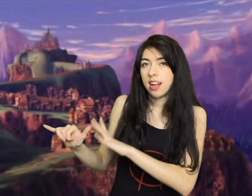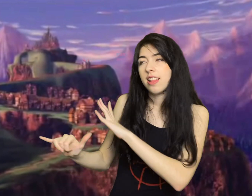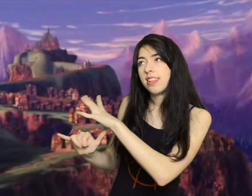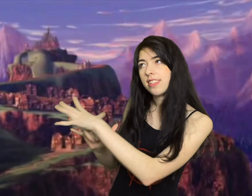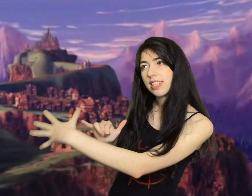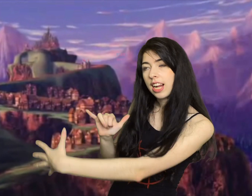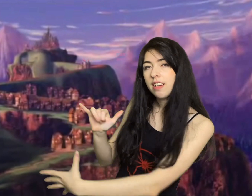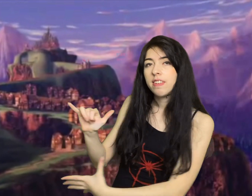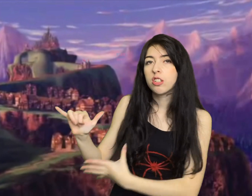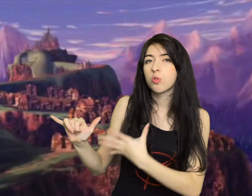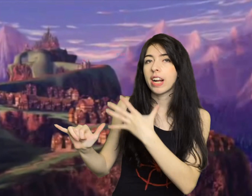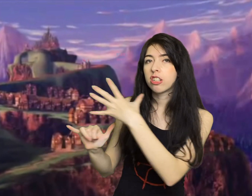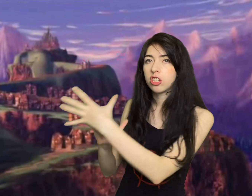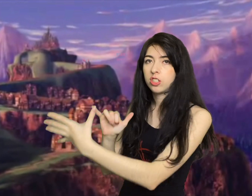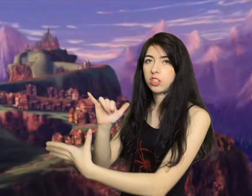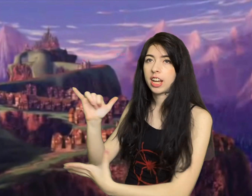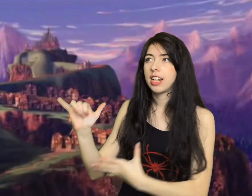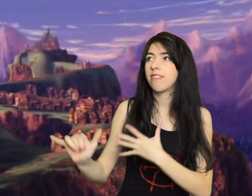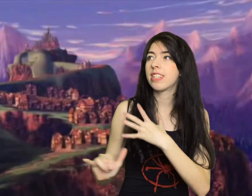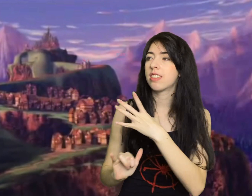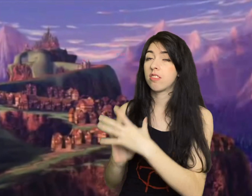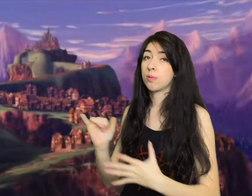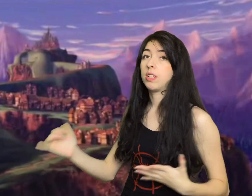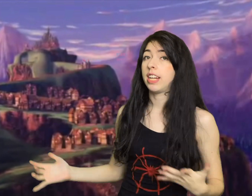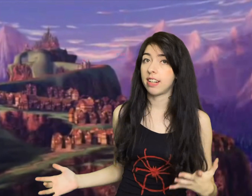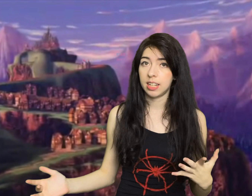this is kind of a directional kind of sense of similarity